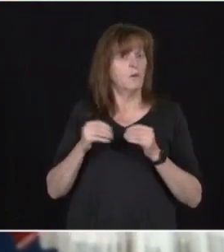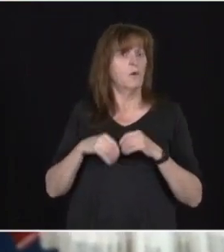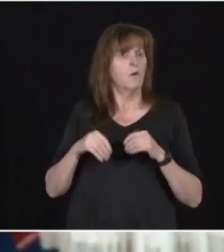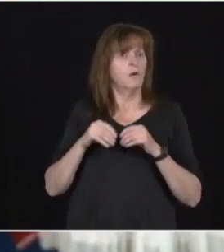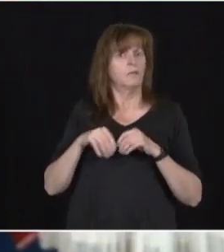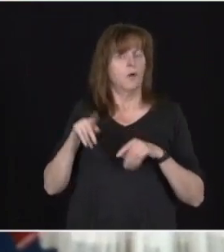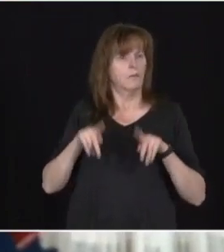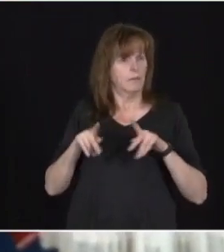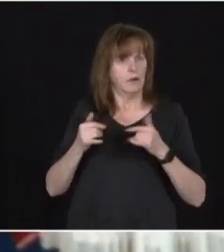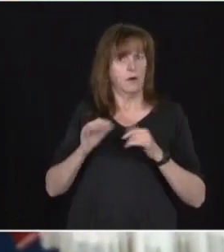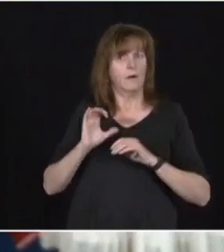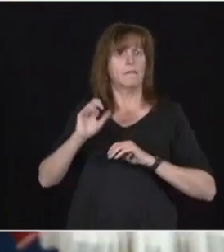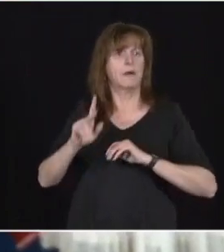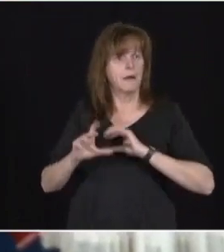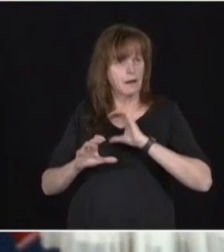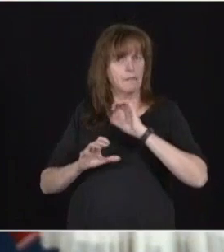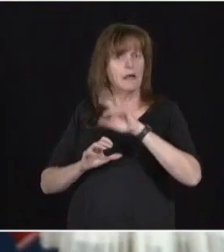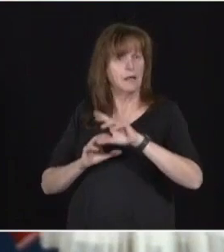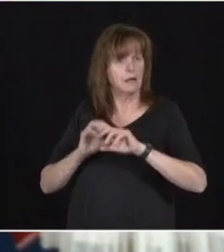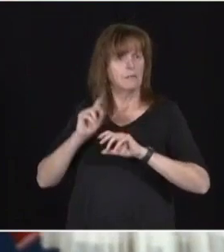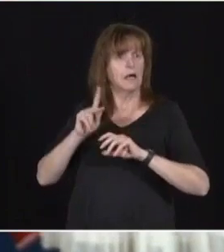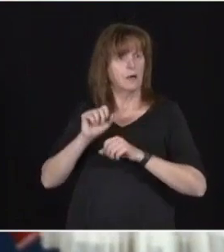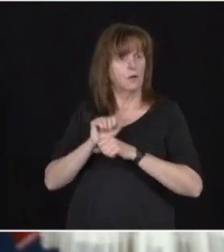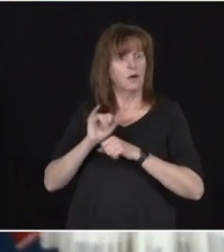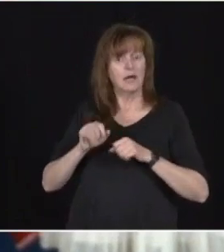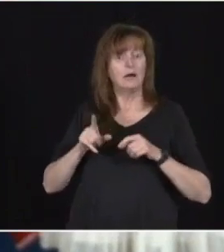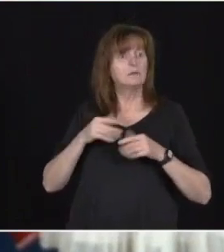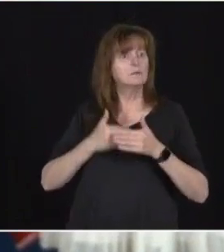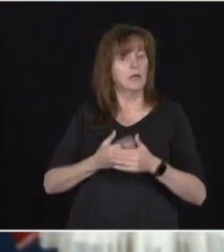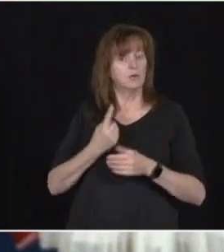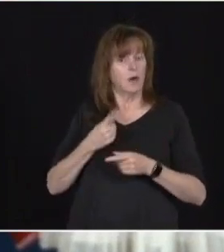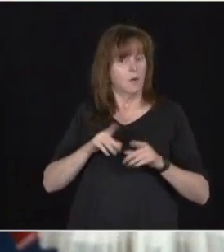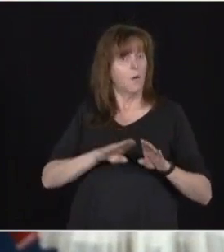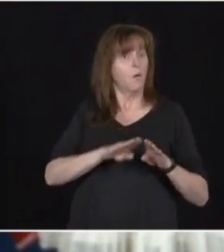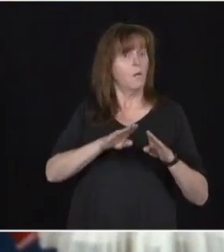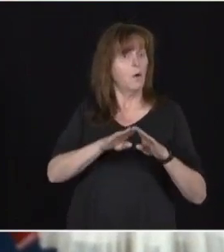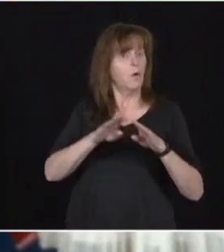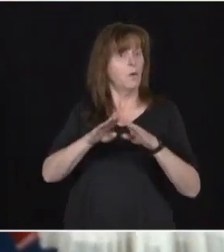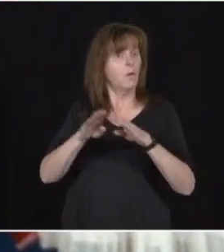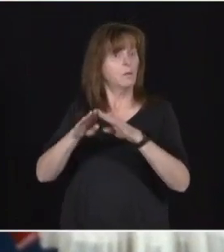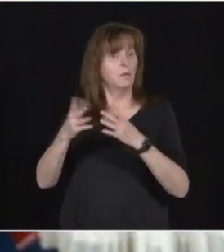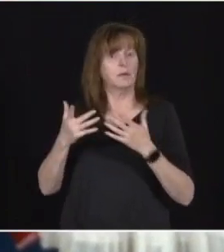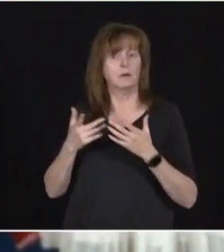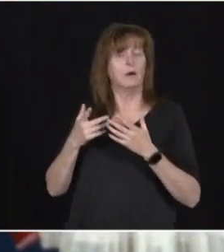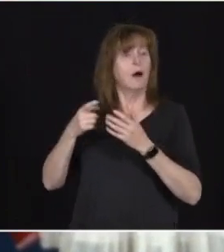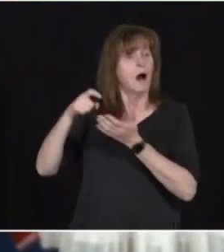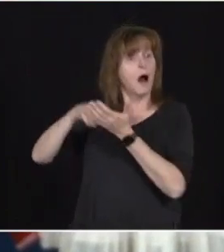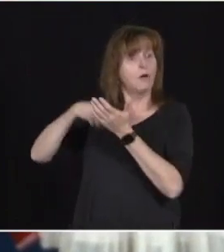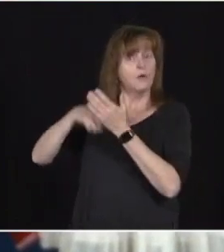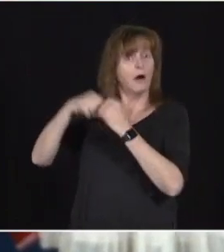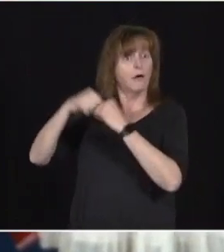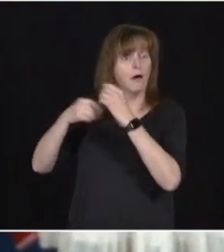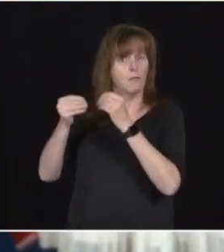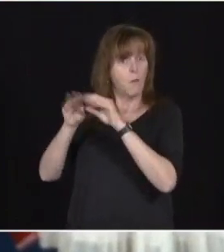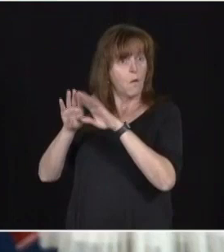The day there is a significant number of people that go back to work with the reopening of retail and nonessential constructions and all the other